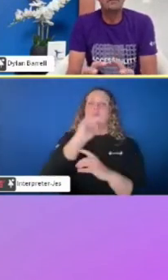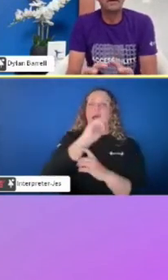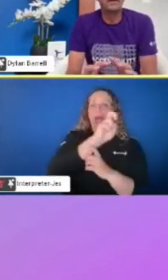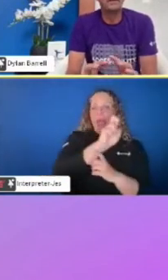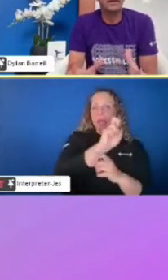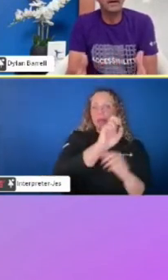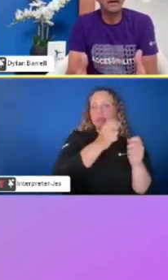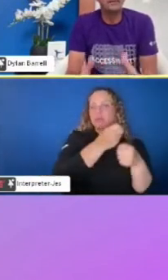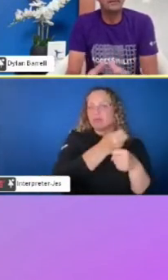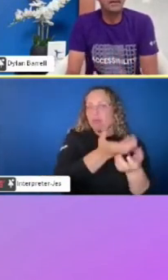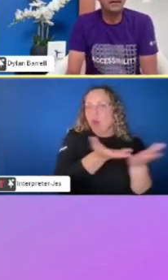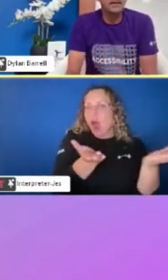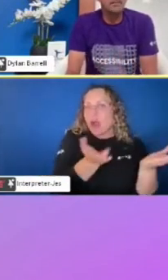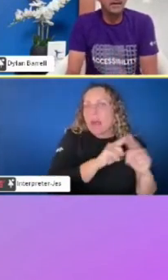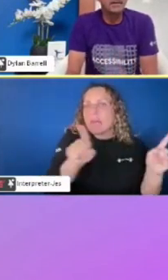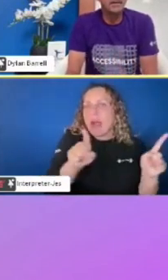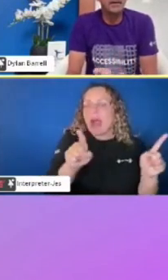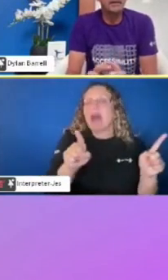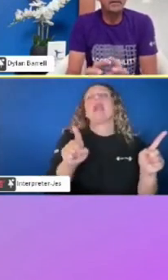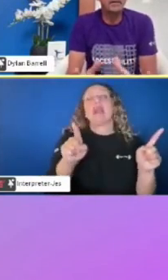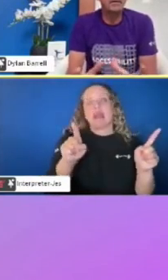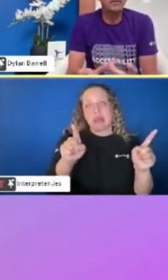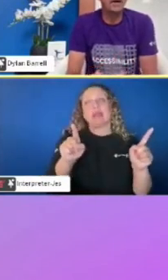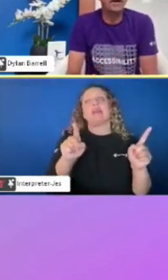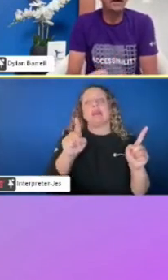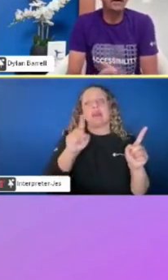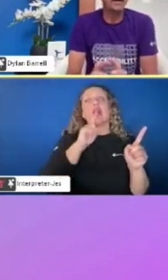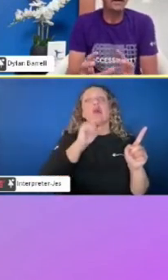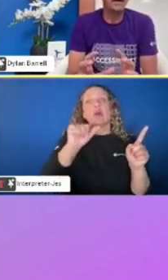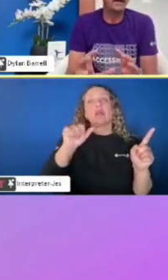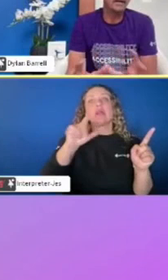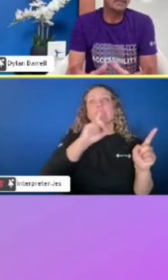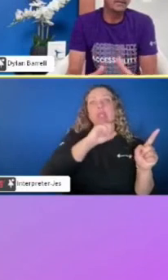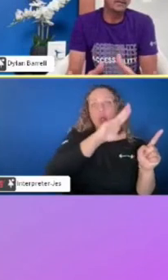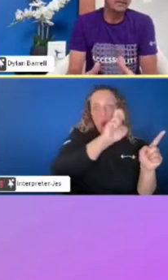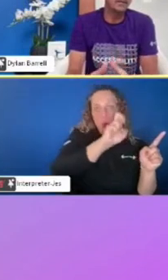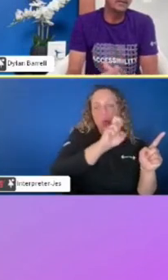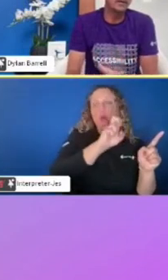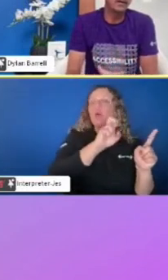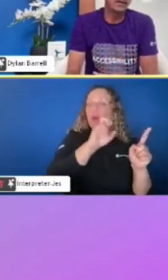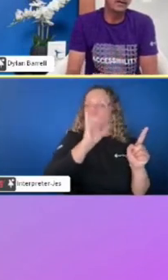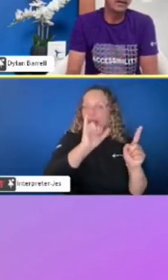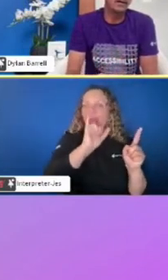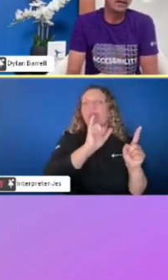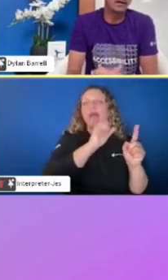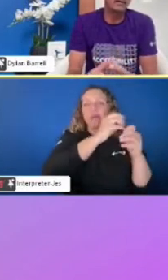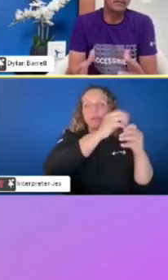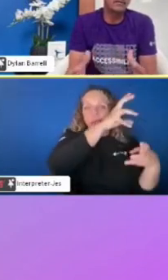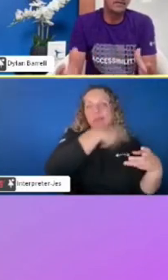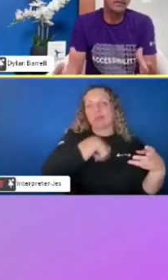but it is based around the Deque way and has built into it a lot of information